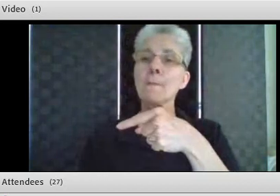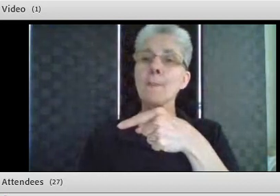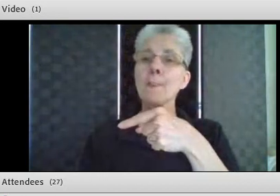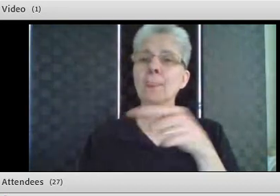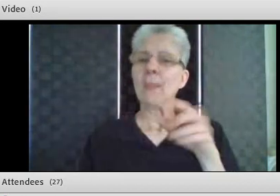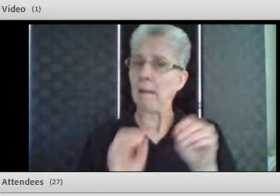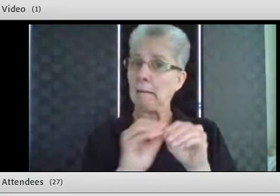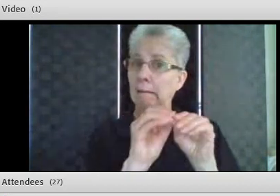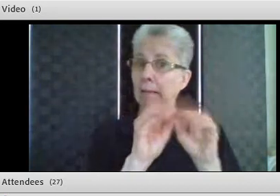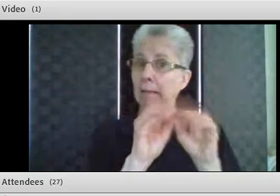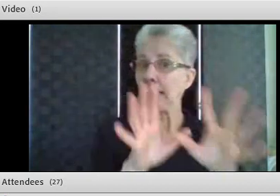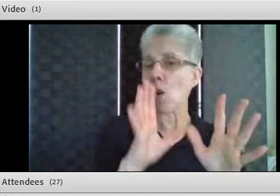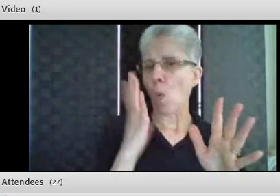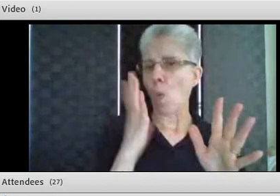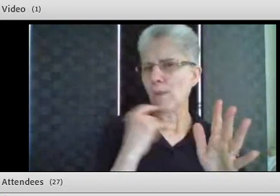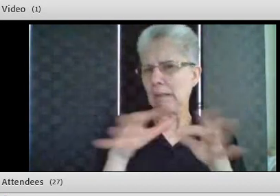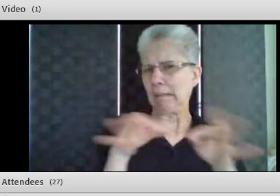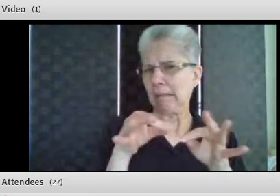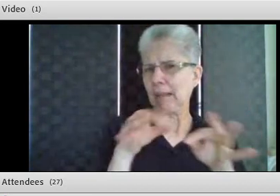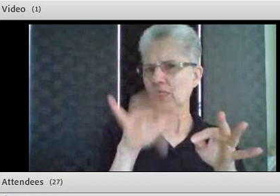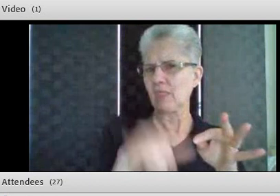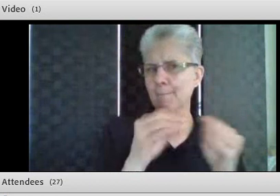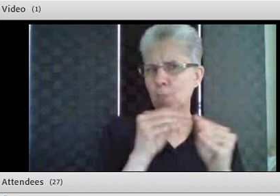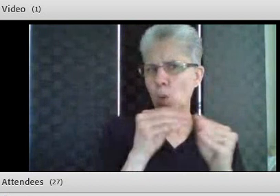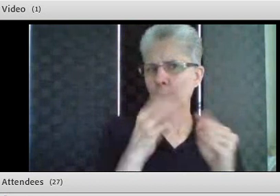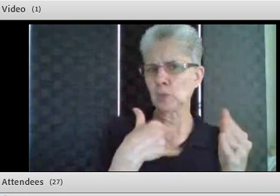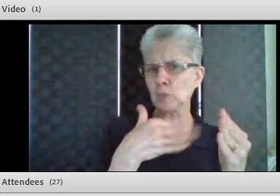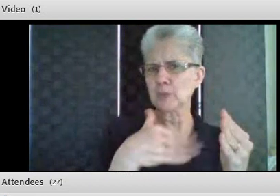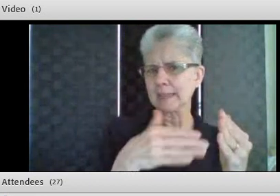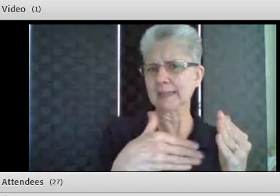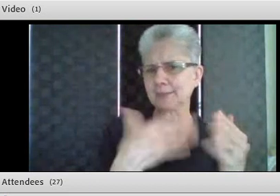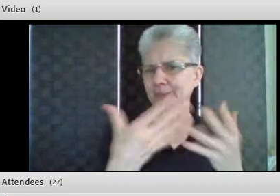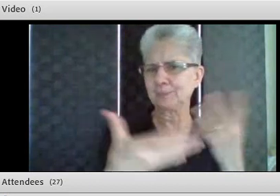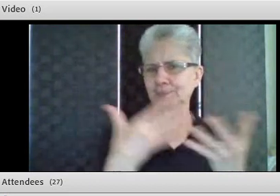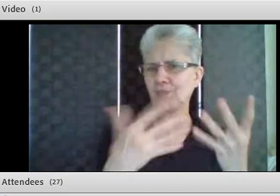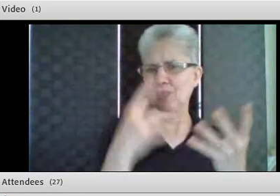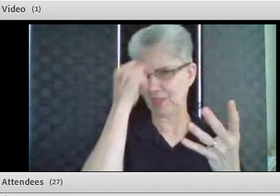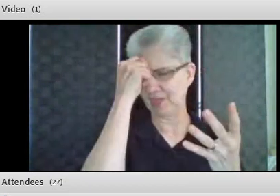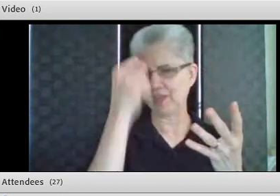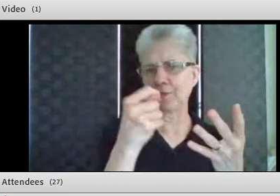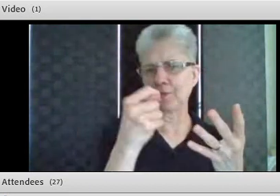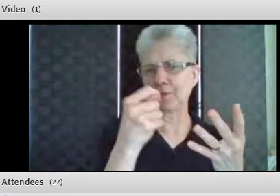it's going to have this more sad personality. Ryan: So hopefully that clears it up